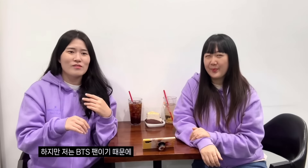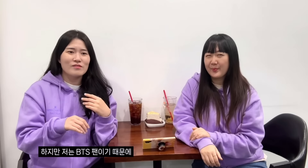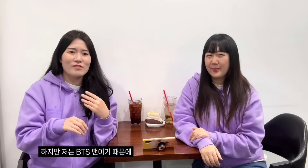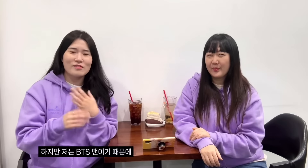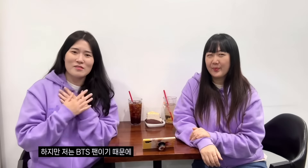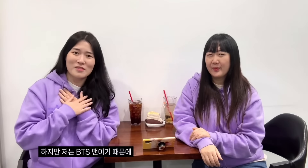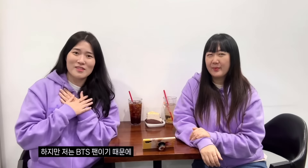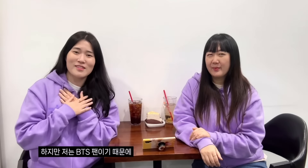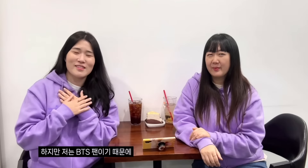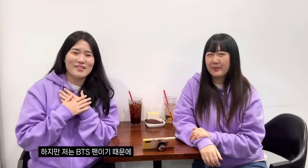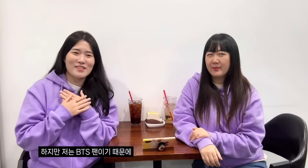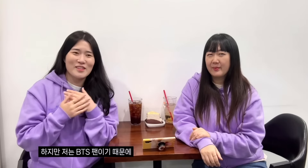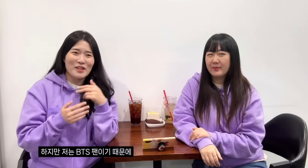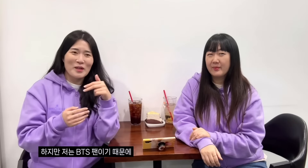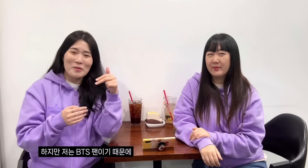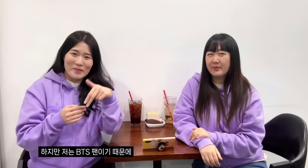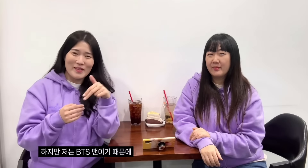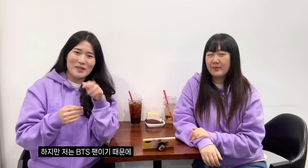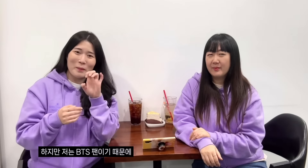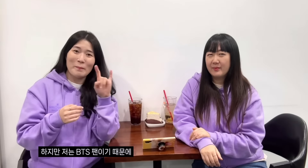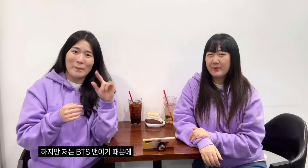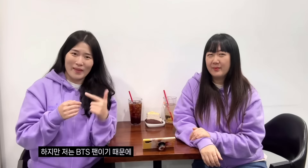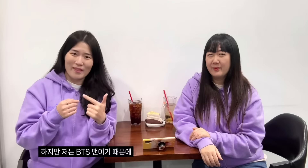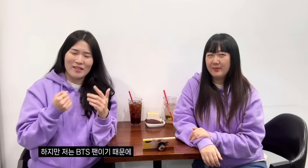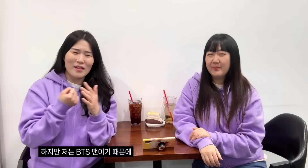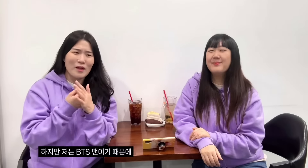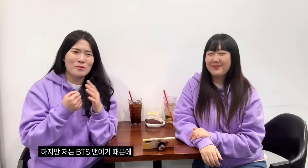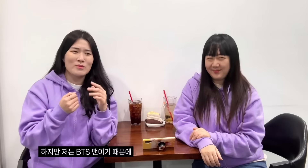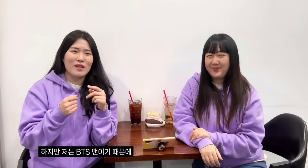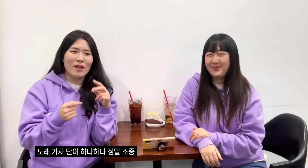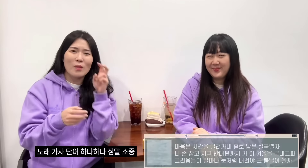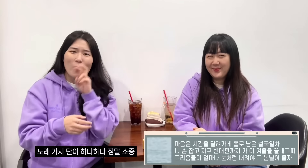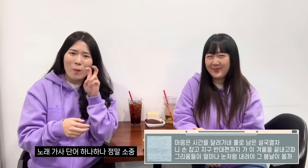But since I'm a BTS fan,